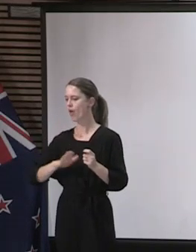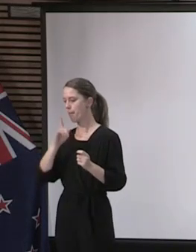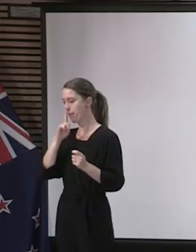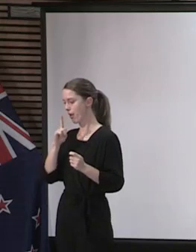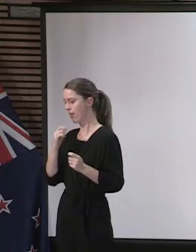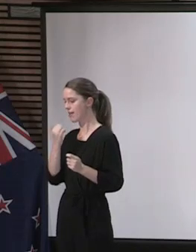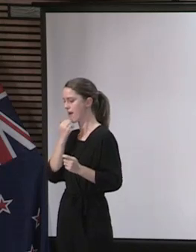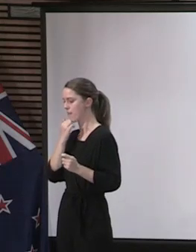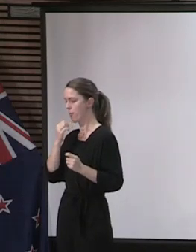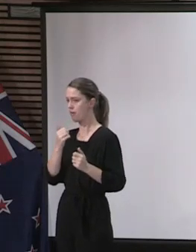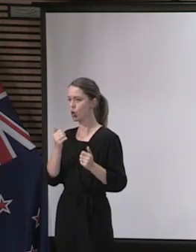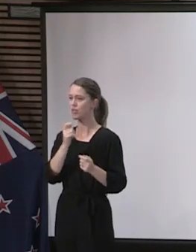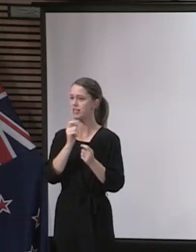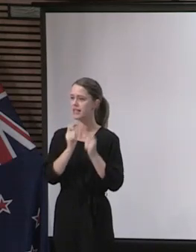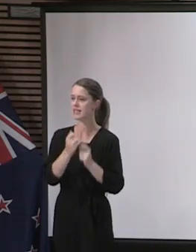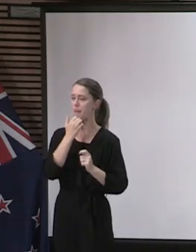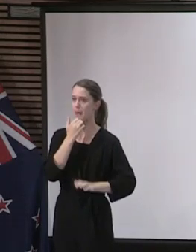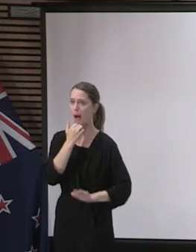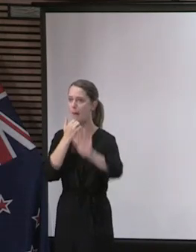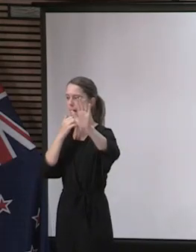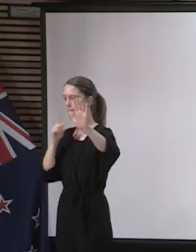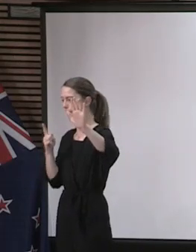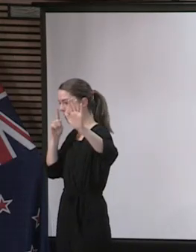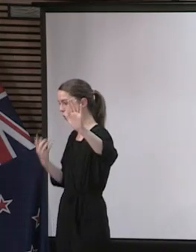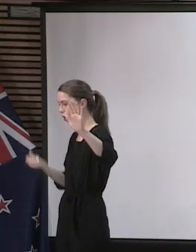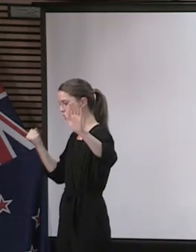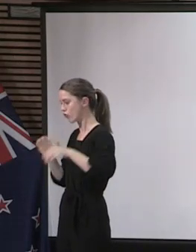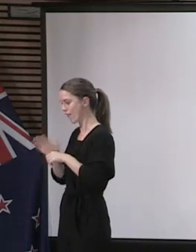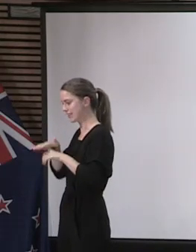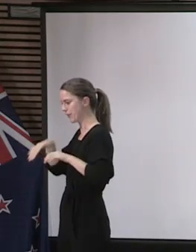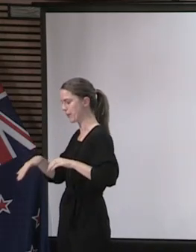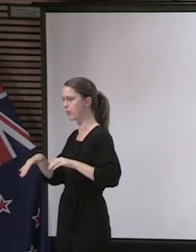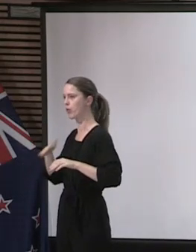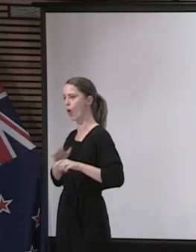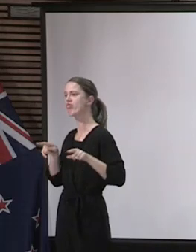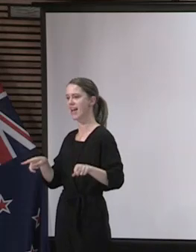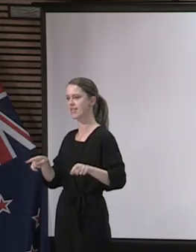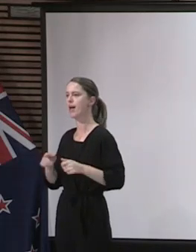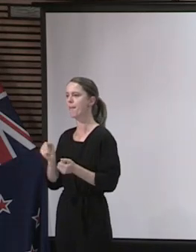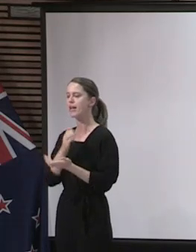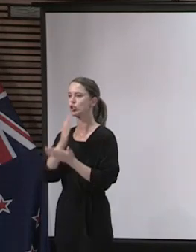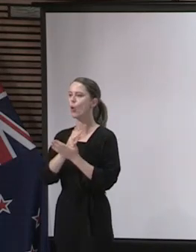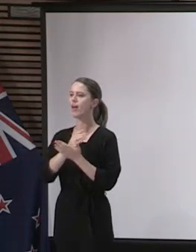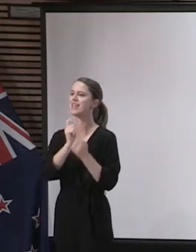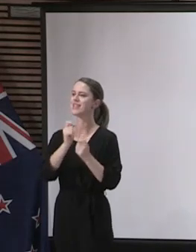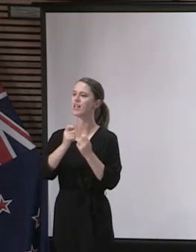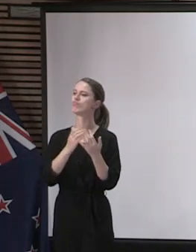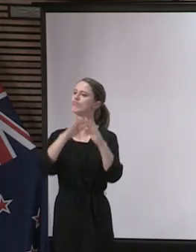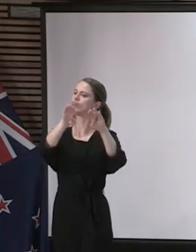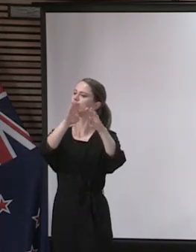continue to be looking at keeping our testing up and keeping the positivity rate low. For a big number of